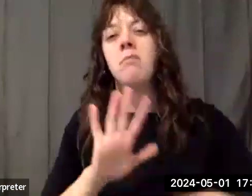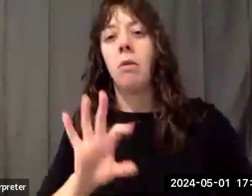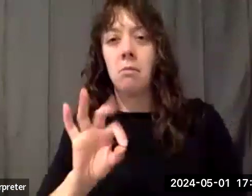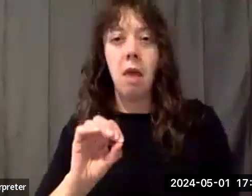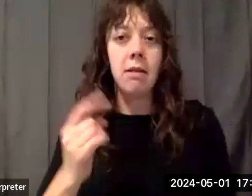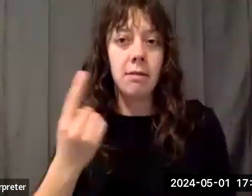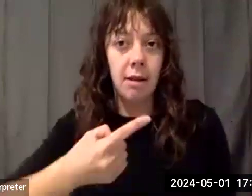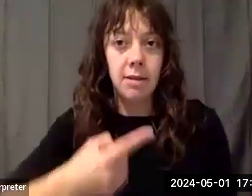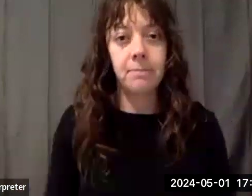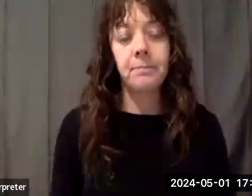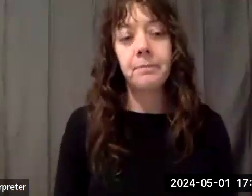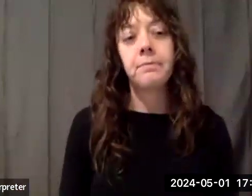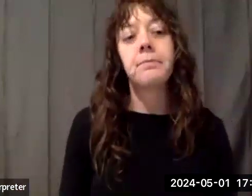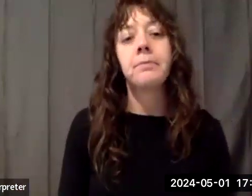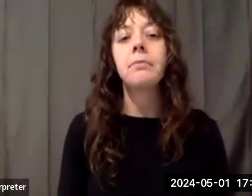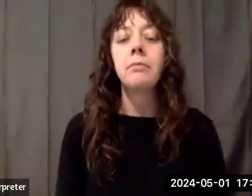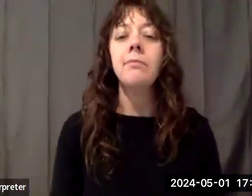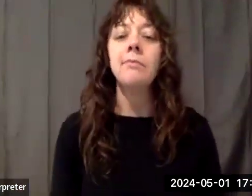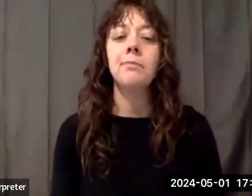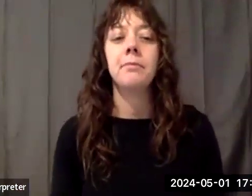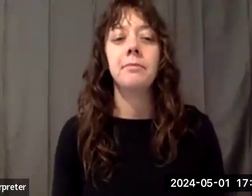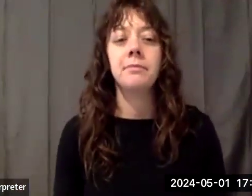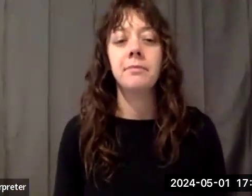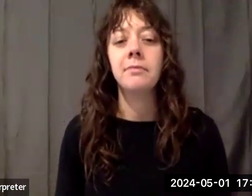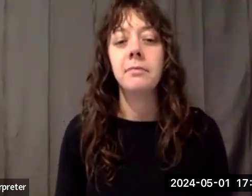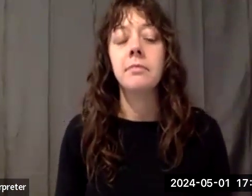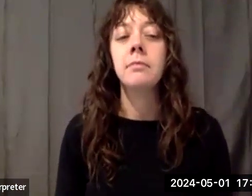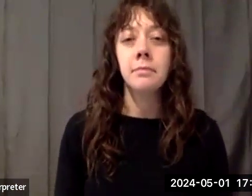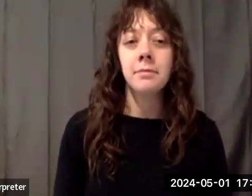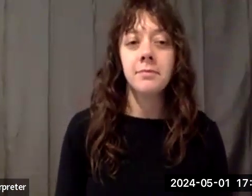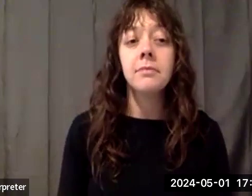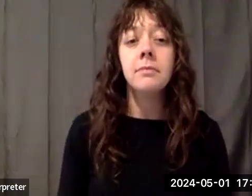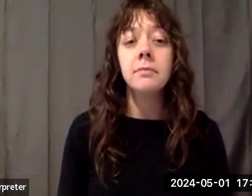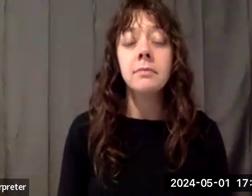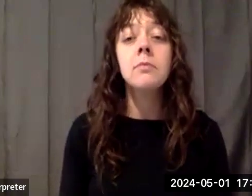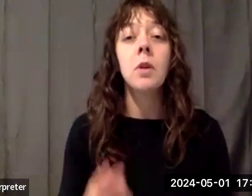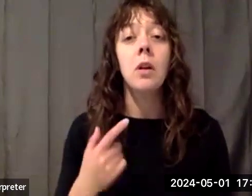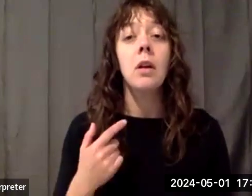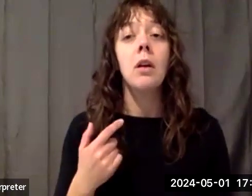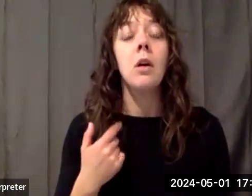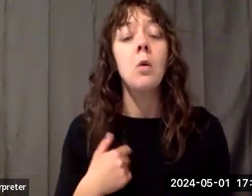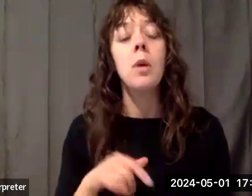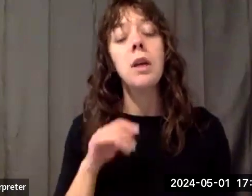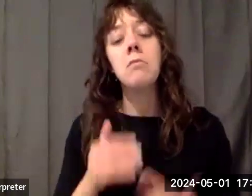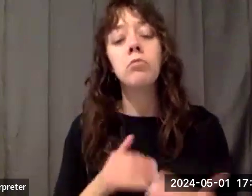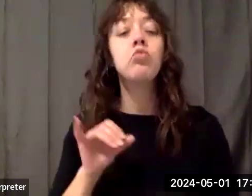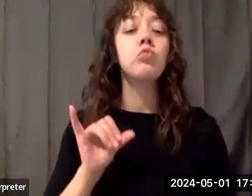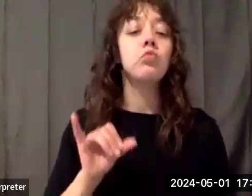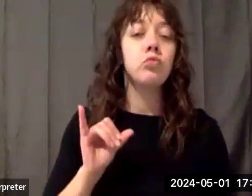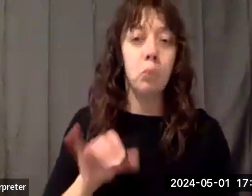psychology is not the same as all professions, but has many similarities or pieces that in common with our other credentialing